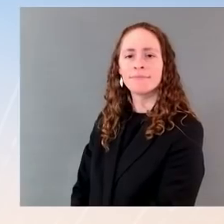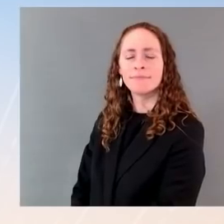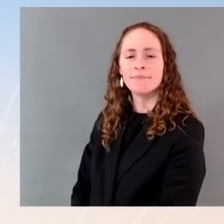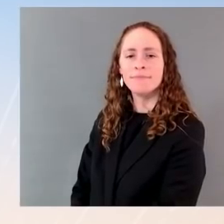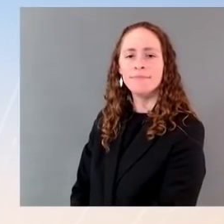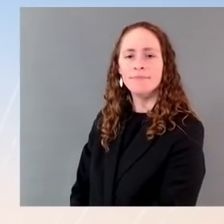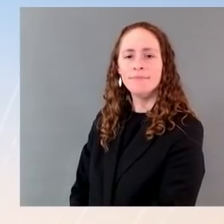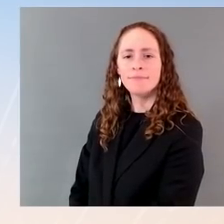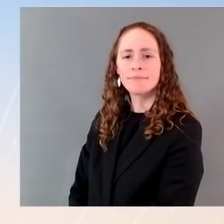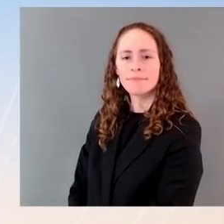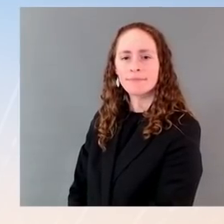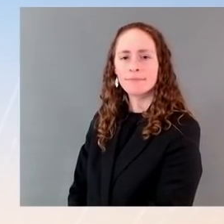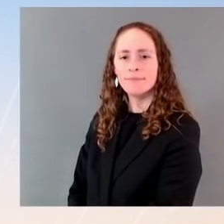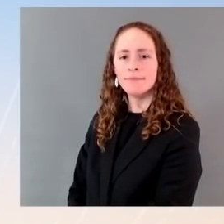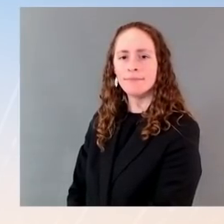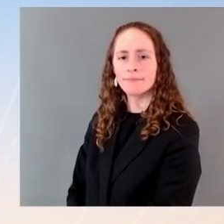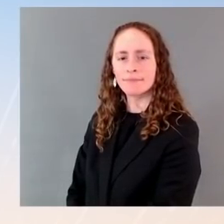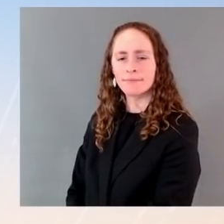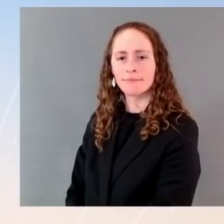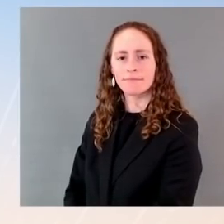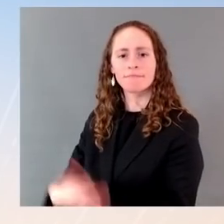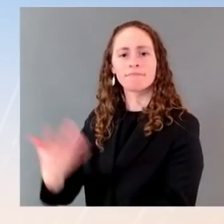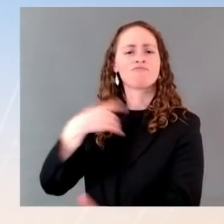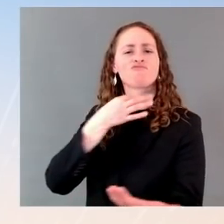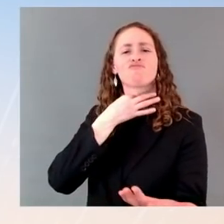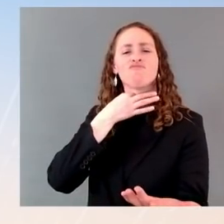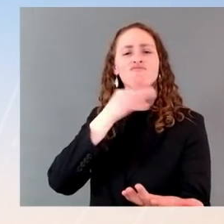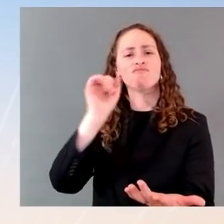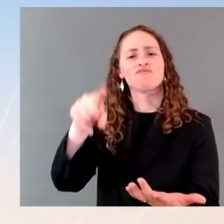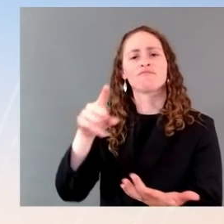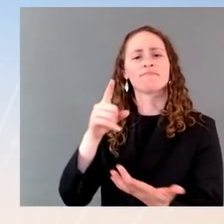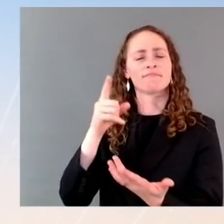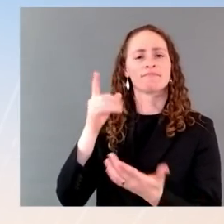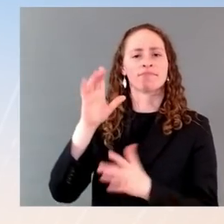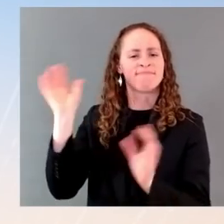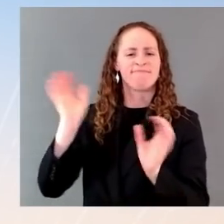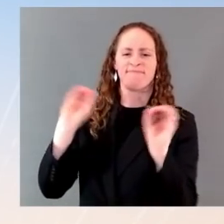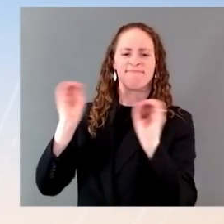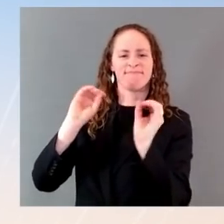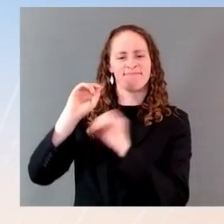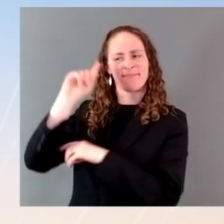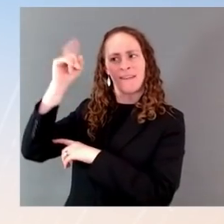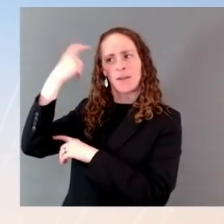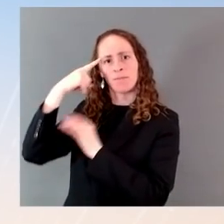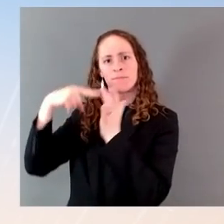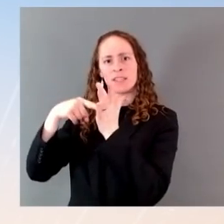that the President would take. Would the President support the IOC moving the games from Beijing altogether?